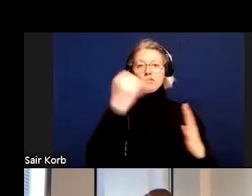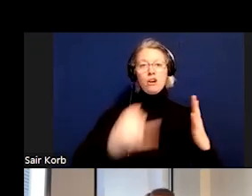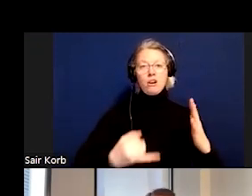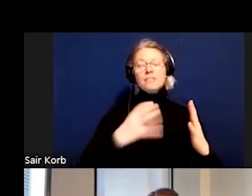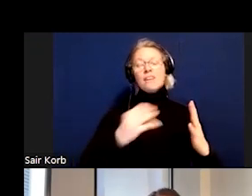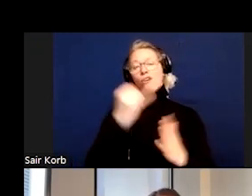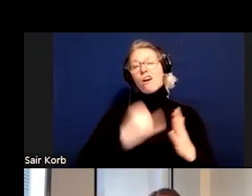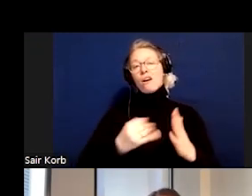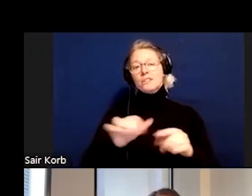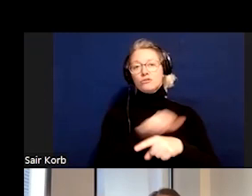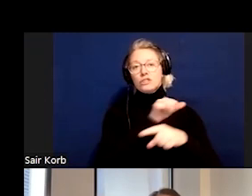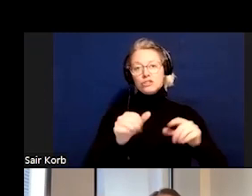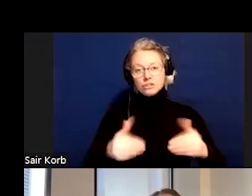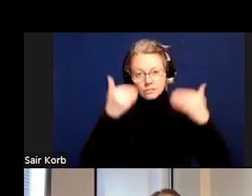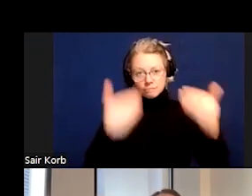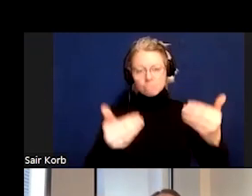practices.